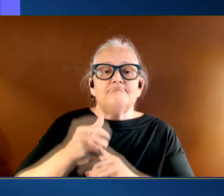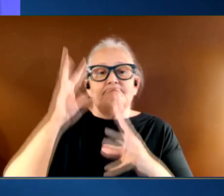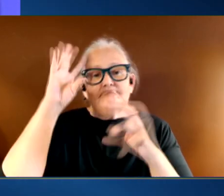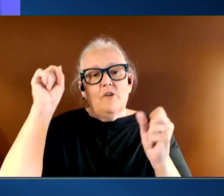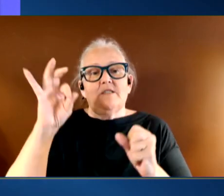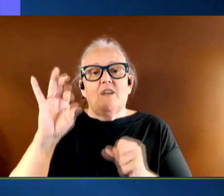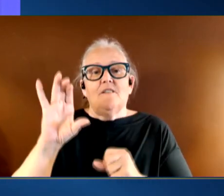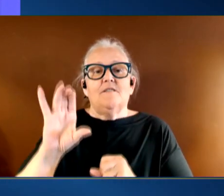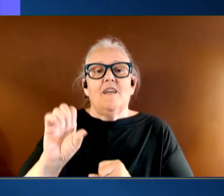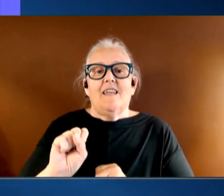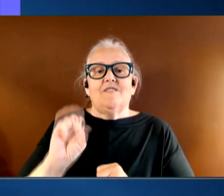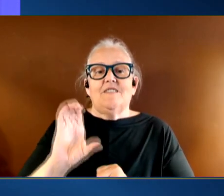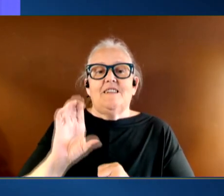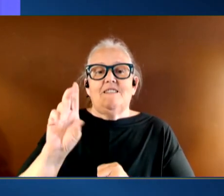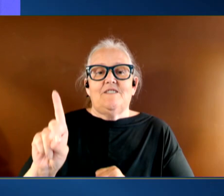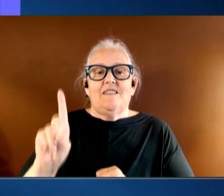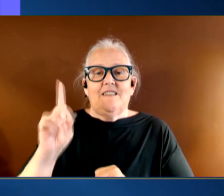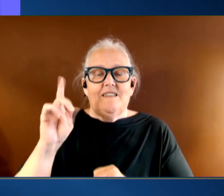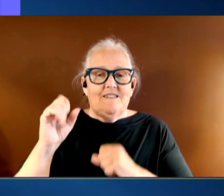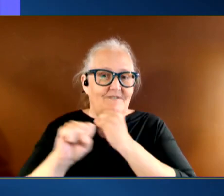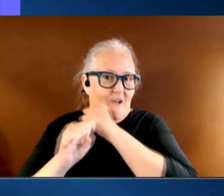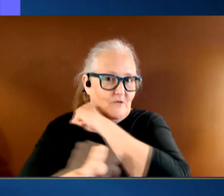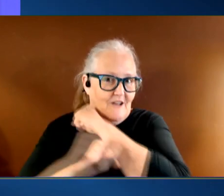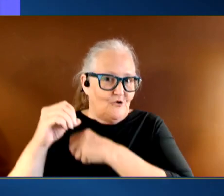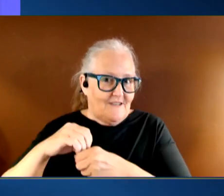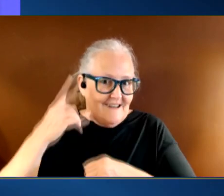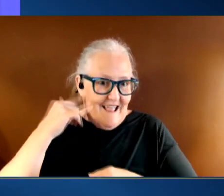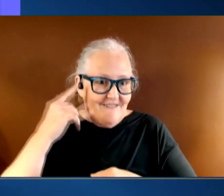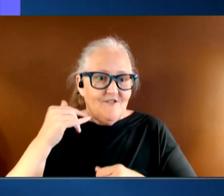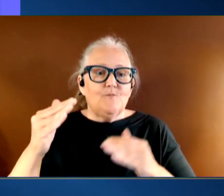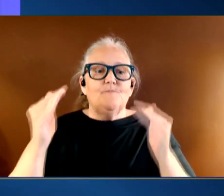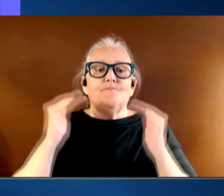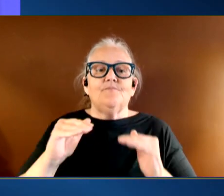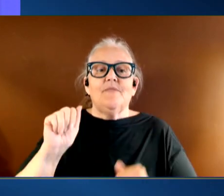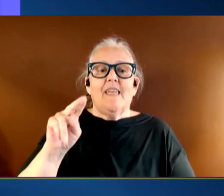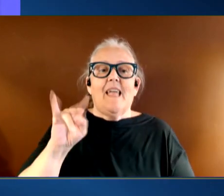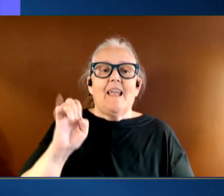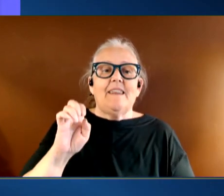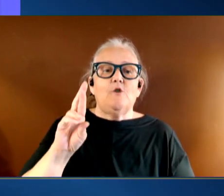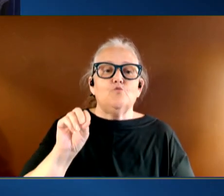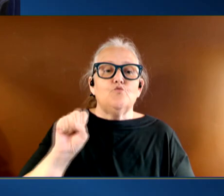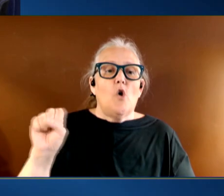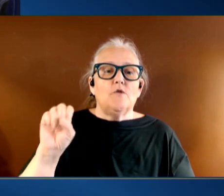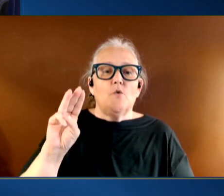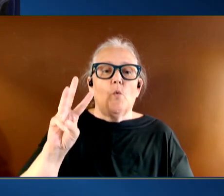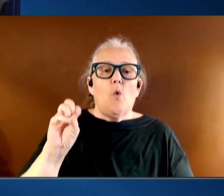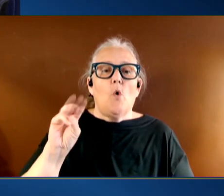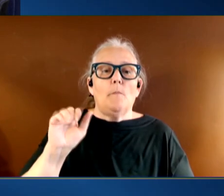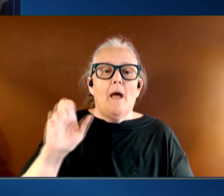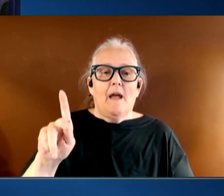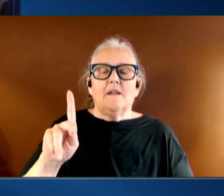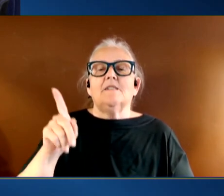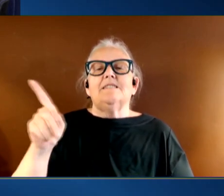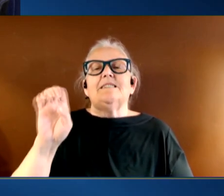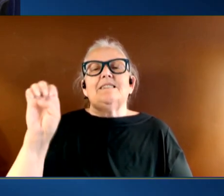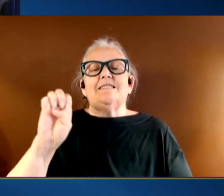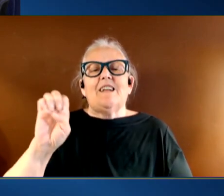California. Ms. Annie Ross-Womack is the executive director of the Ohio chapter of SCDAA,